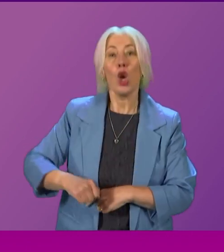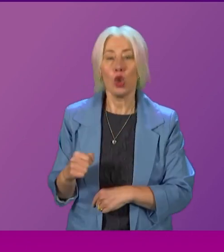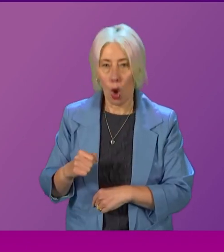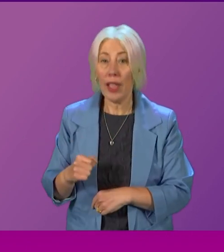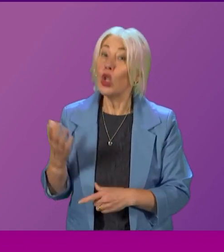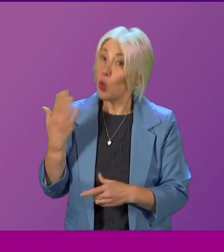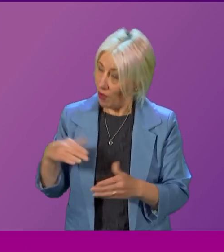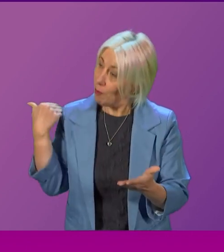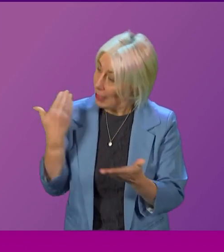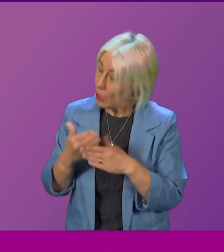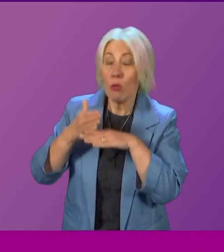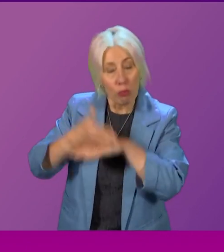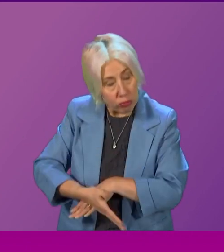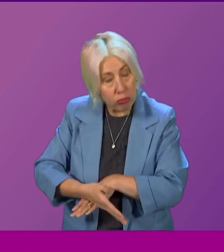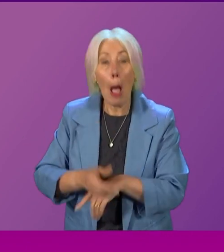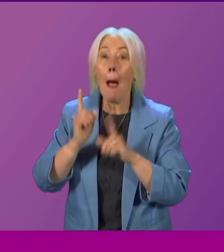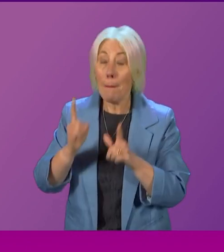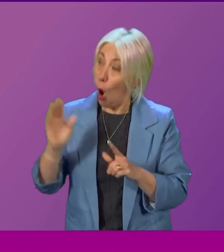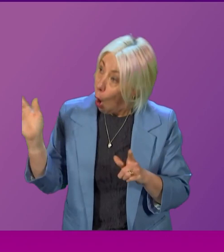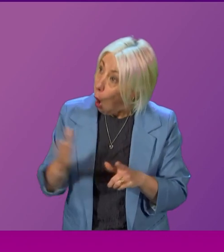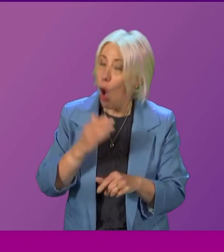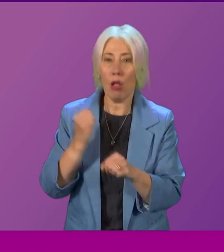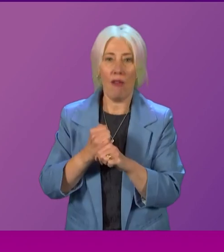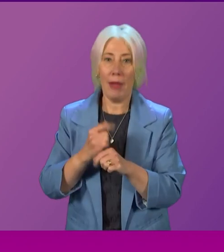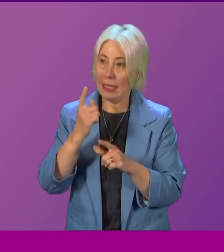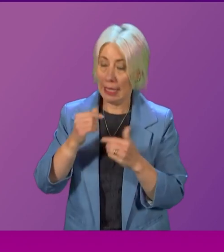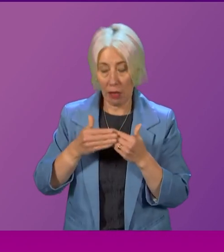We have done that work, but all Governments need to look to do much more.